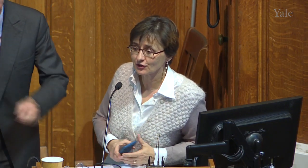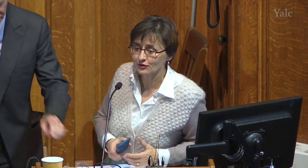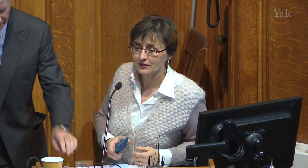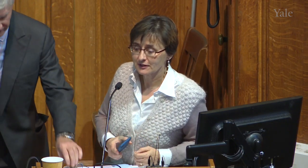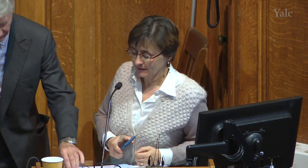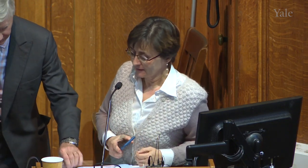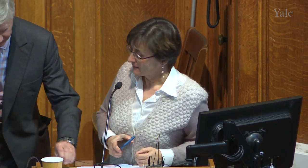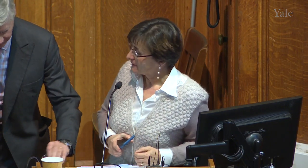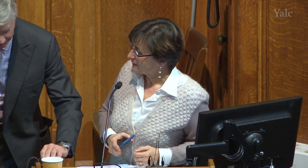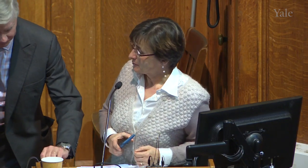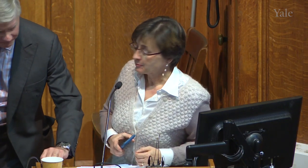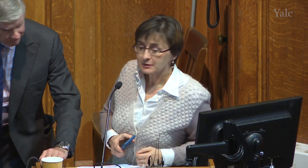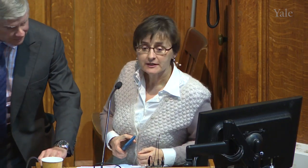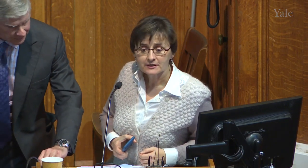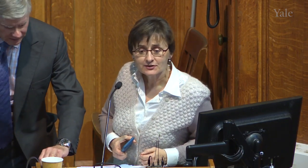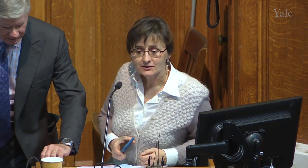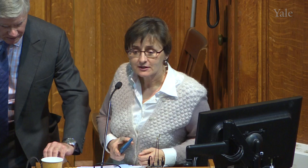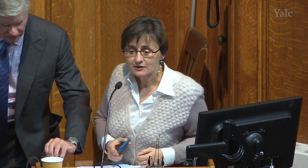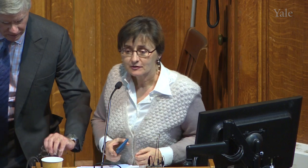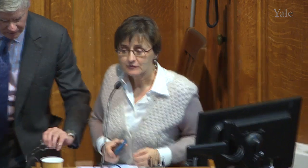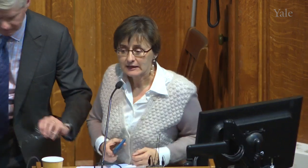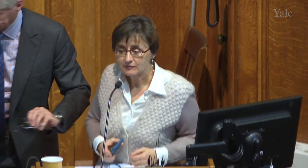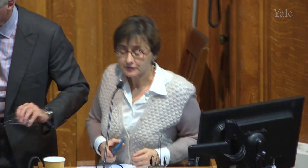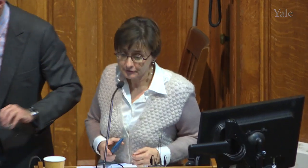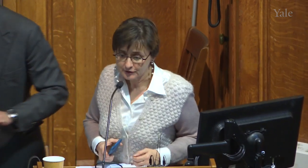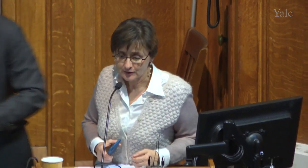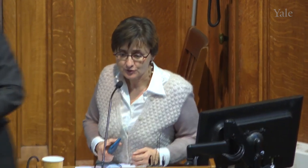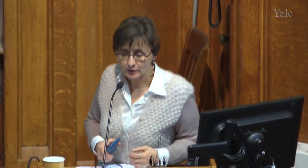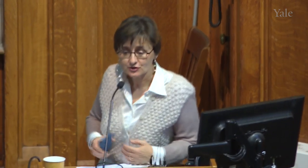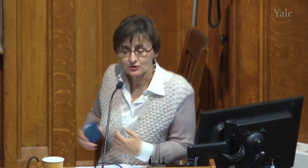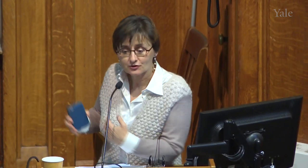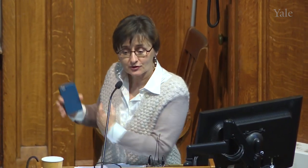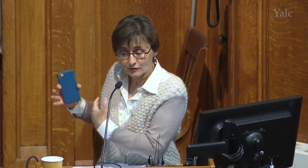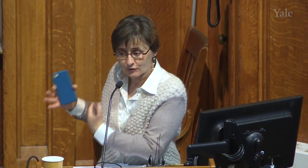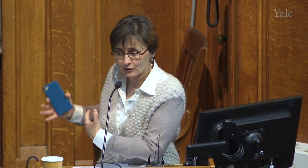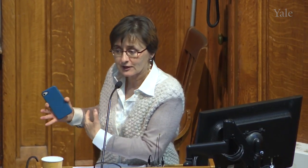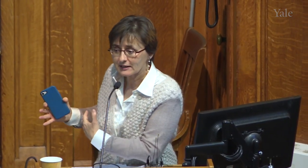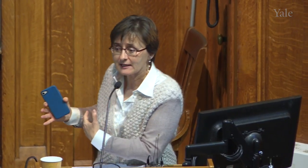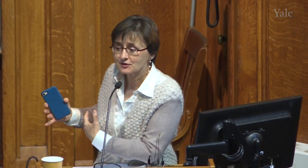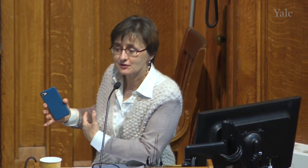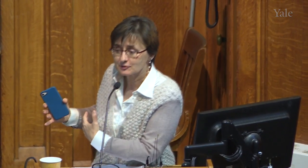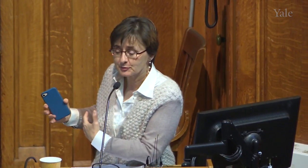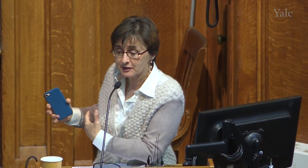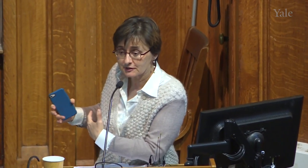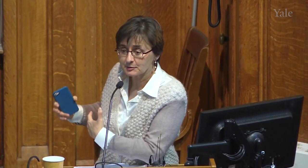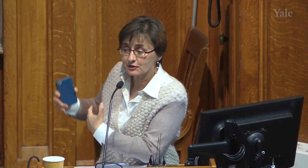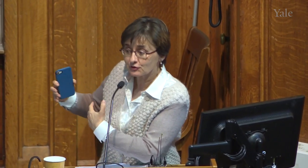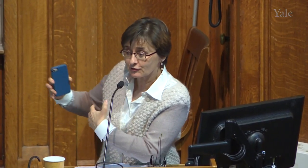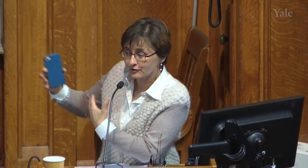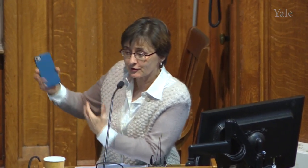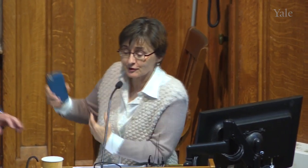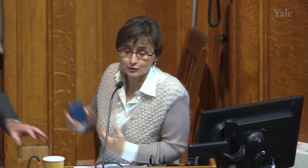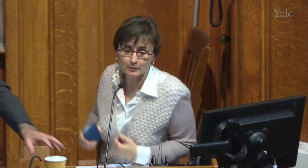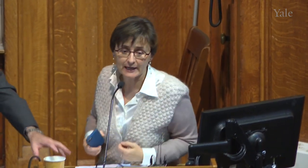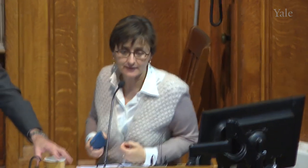So please feel free to ask questions for our last speaker but also for the other two panelists.